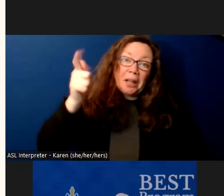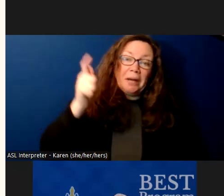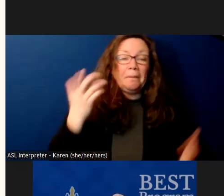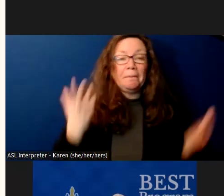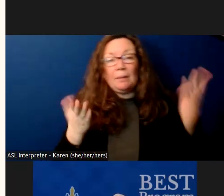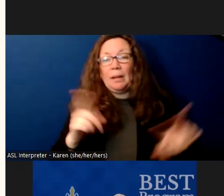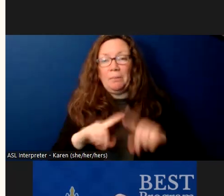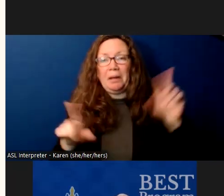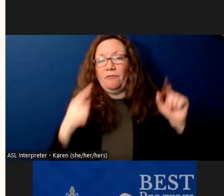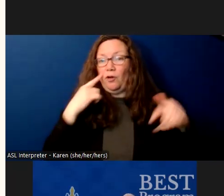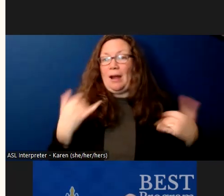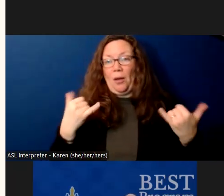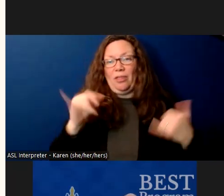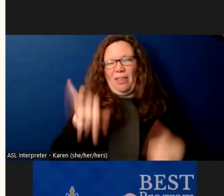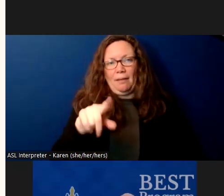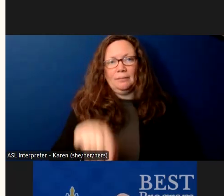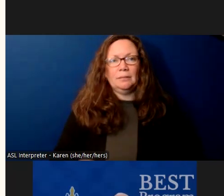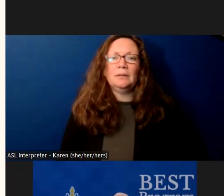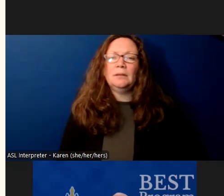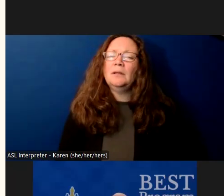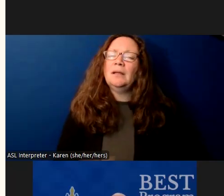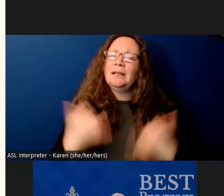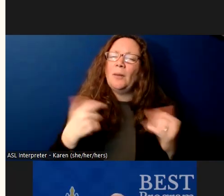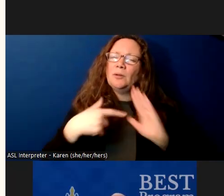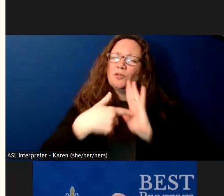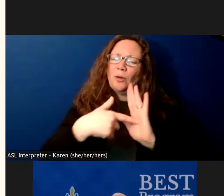So I'm going to go ahead and show you how I add and view an attachment.